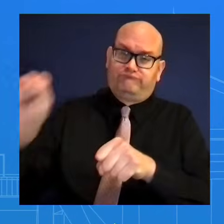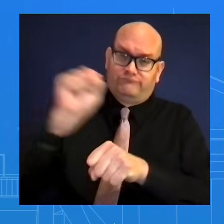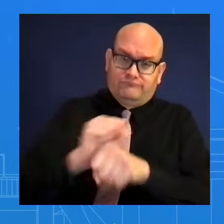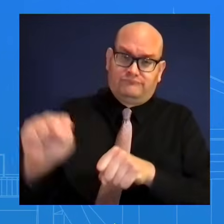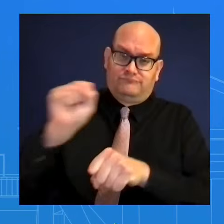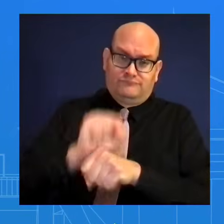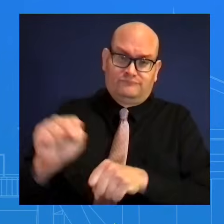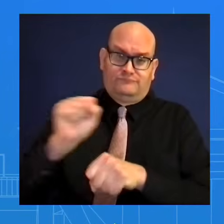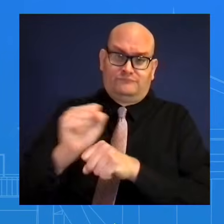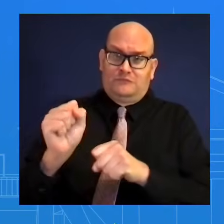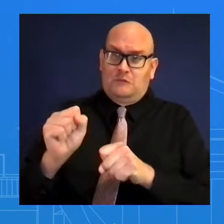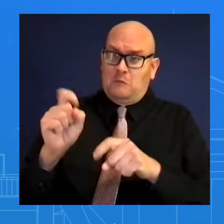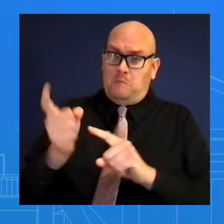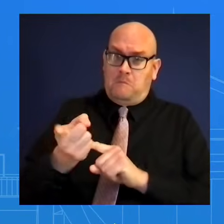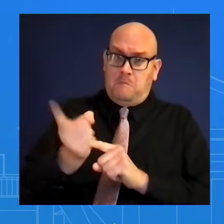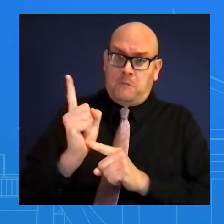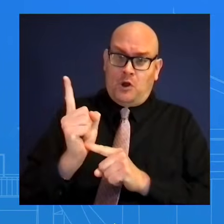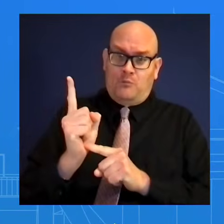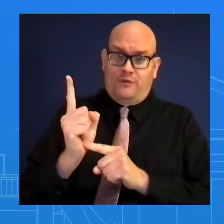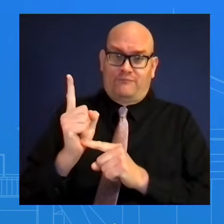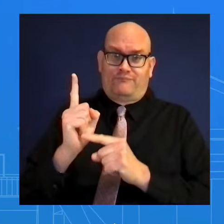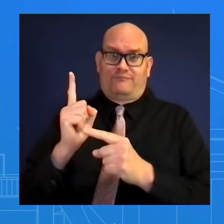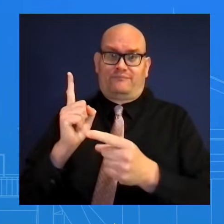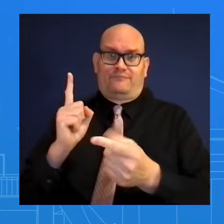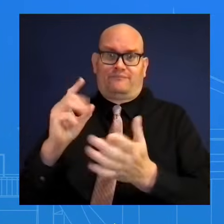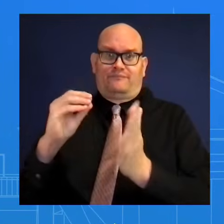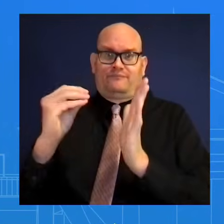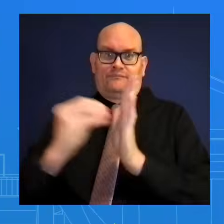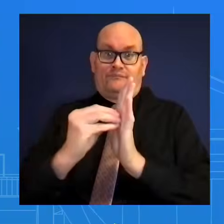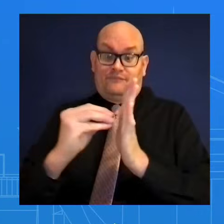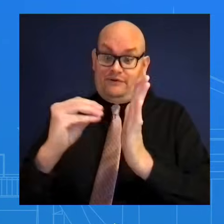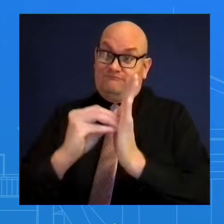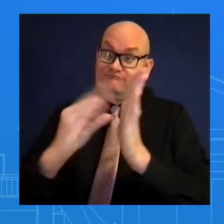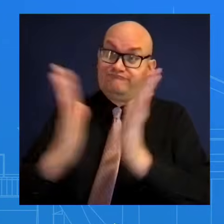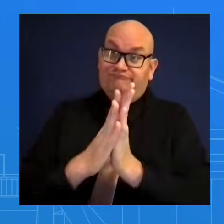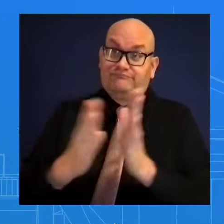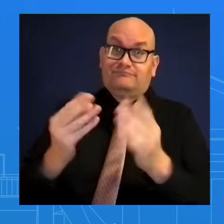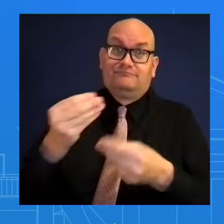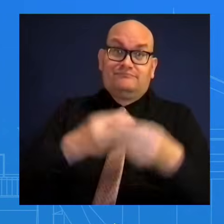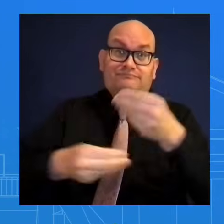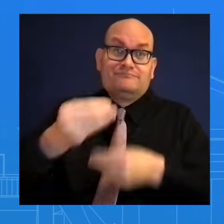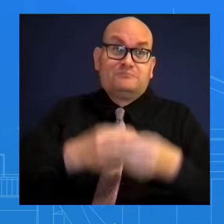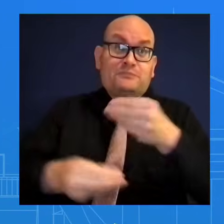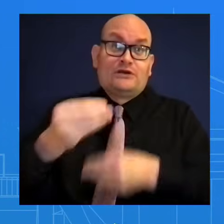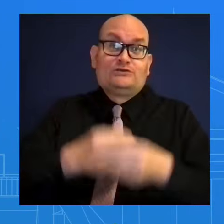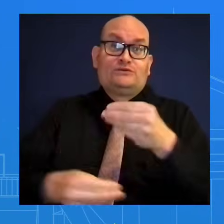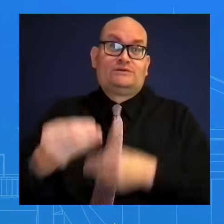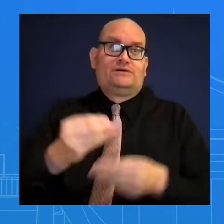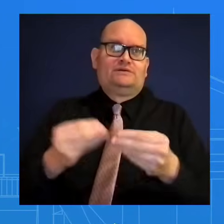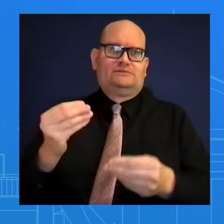putting it in the budget discussion moment? Why now? Ms. Jean-Pierre: So, look, the reason we're -- we're in this situation now,